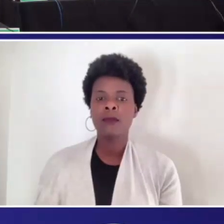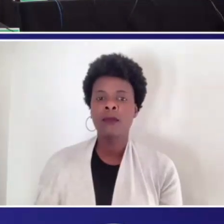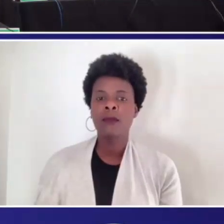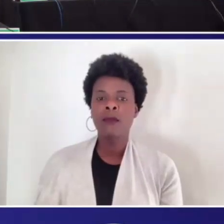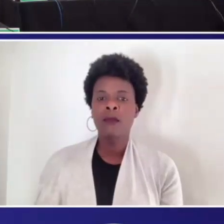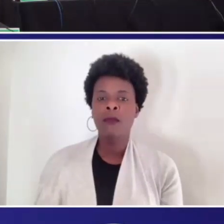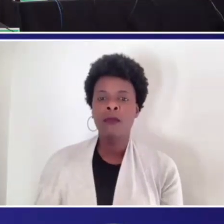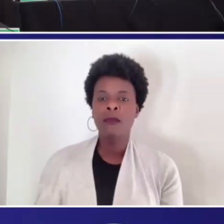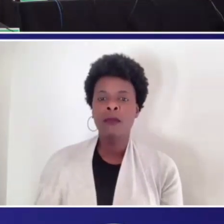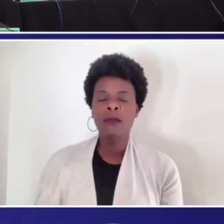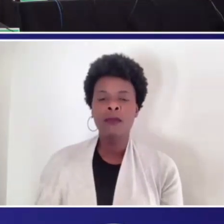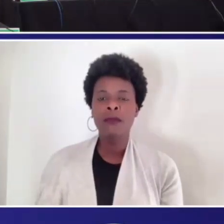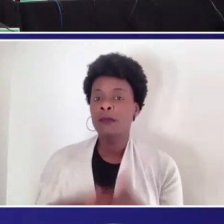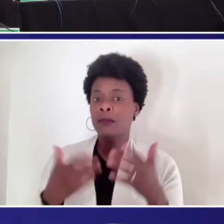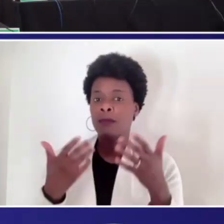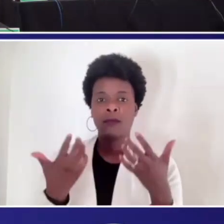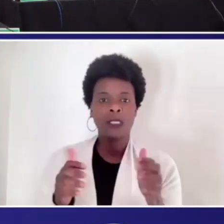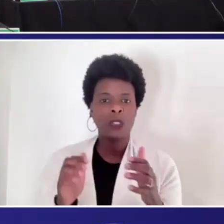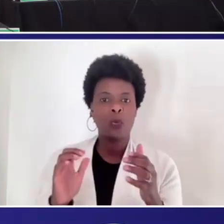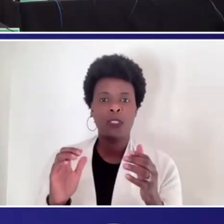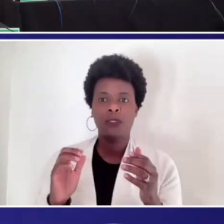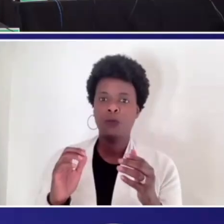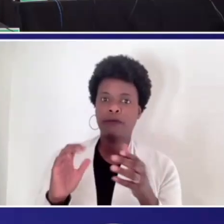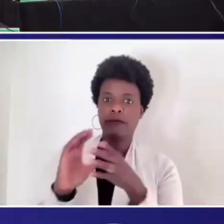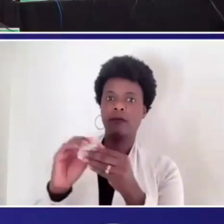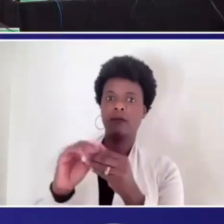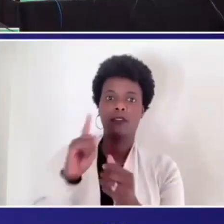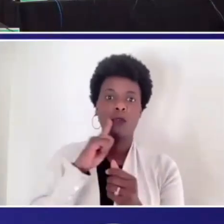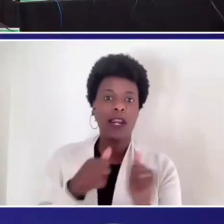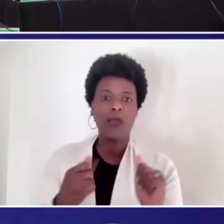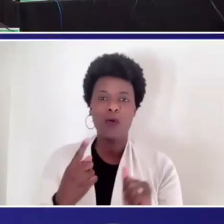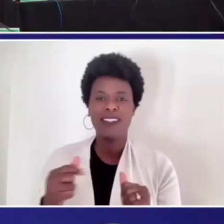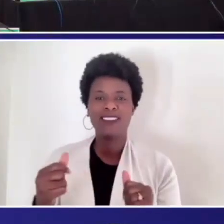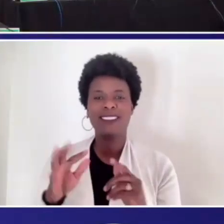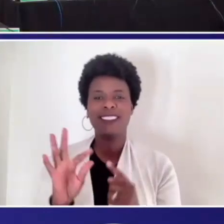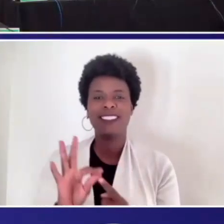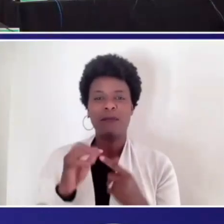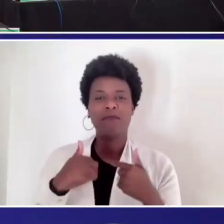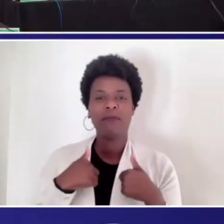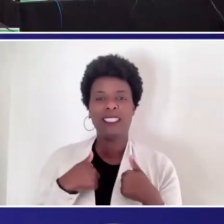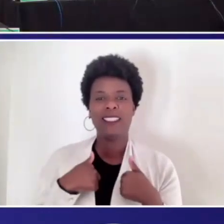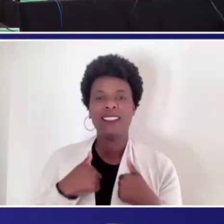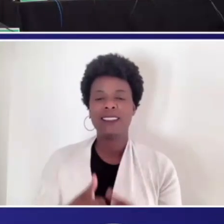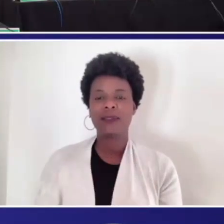I don't want to speak for anybody besides me because this, this question wasn't